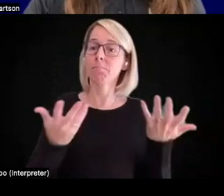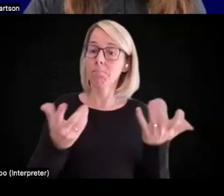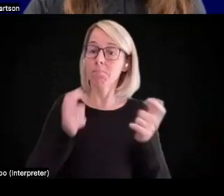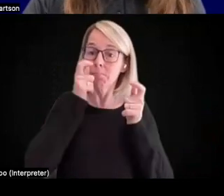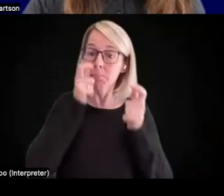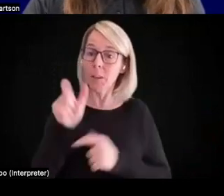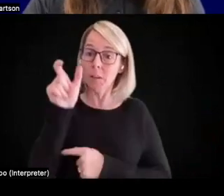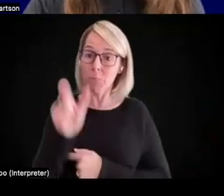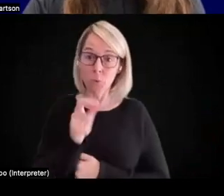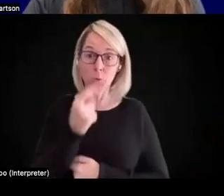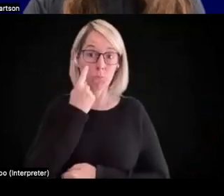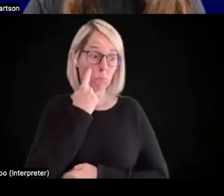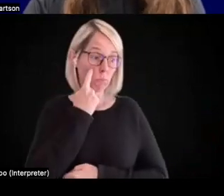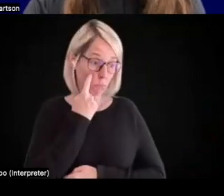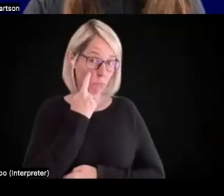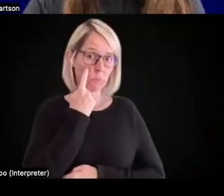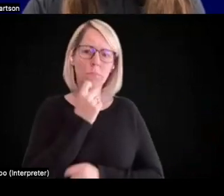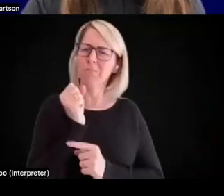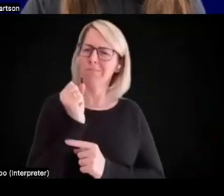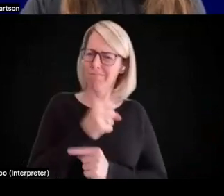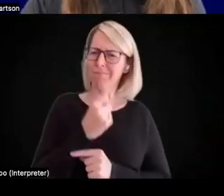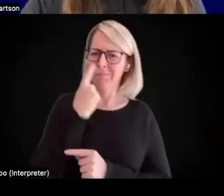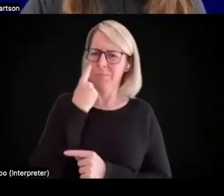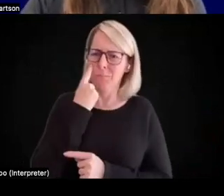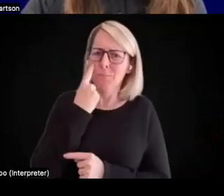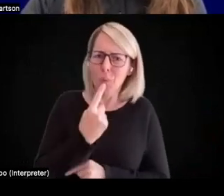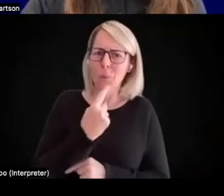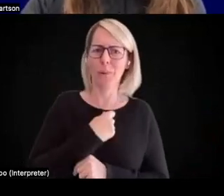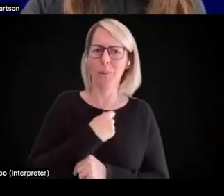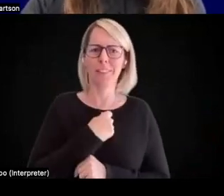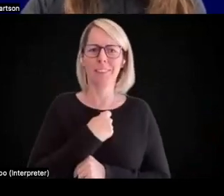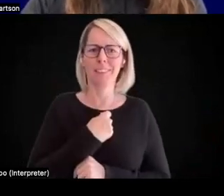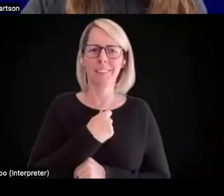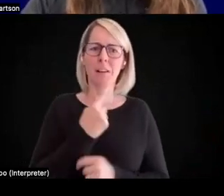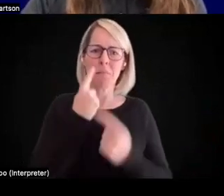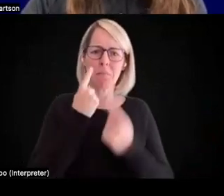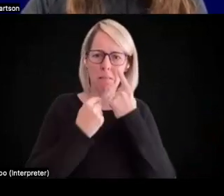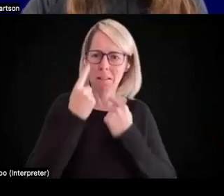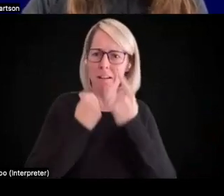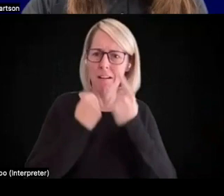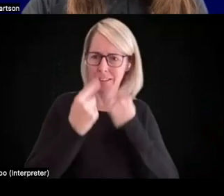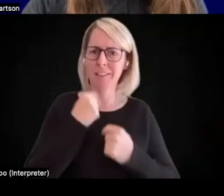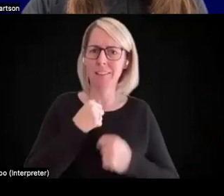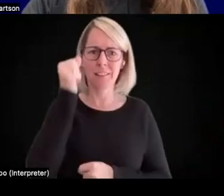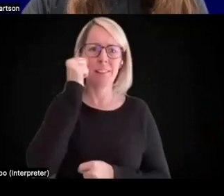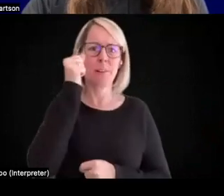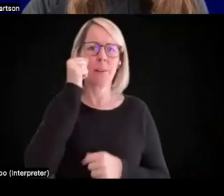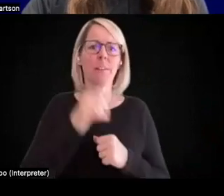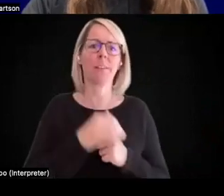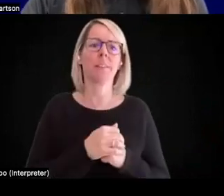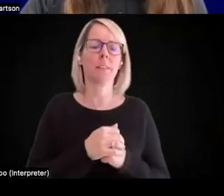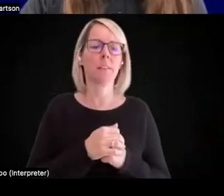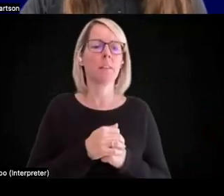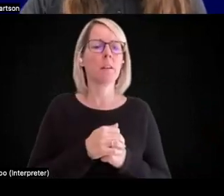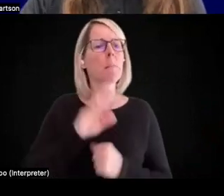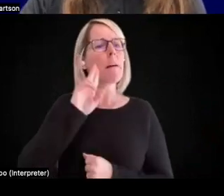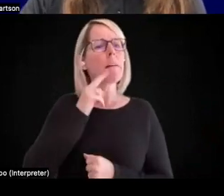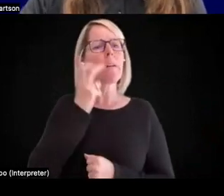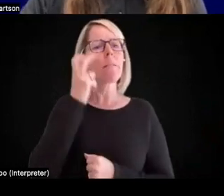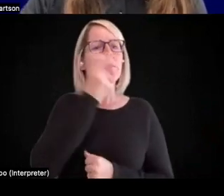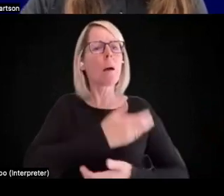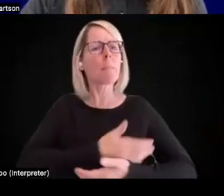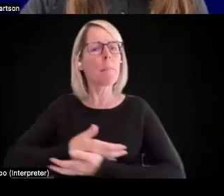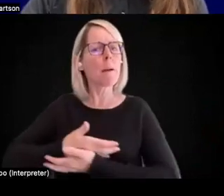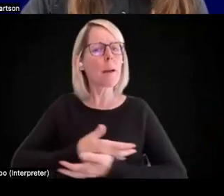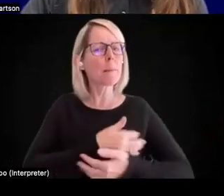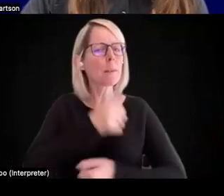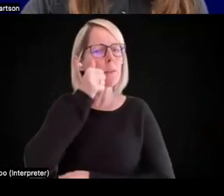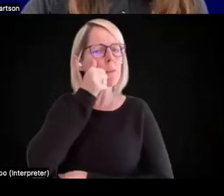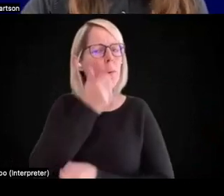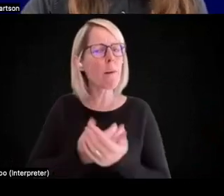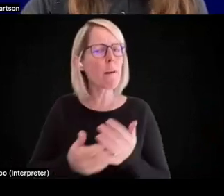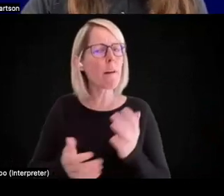notice? Yes, they do, but how does the deafblind baby know that? If they can't see the caregiver,